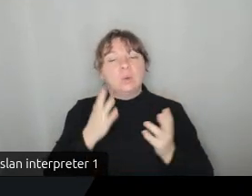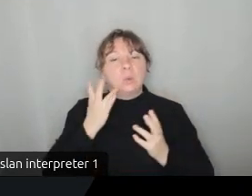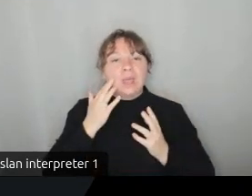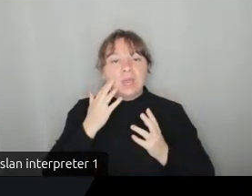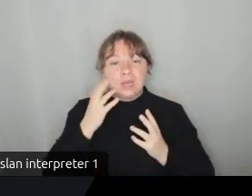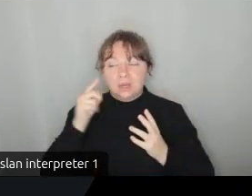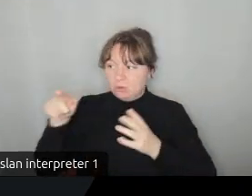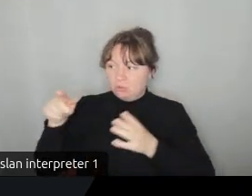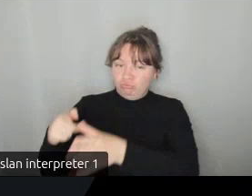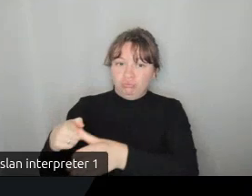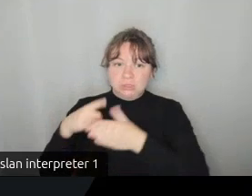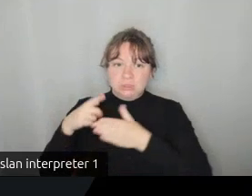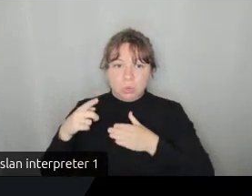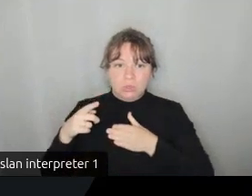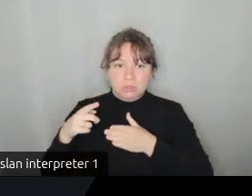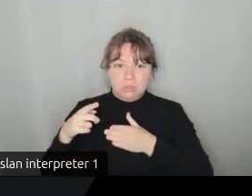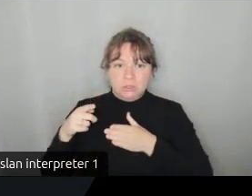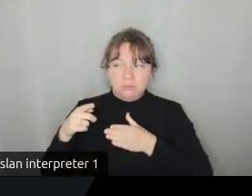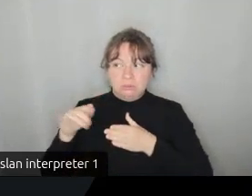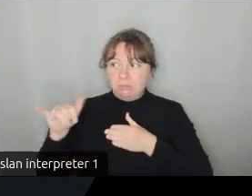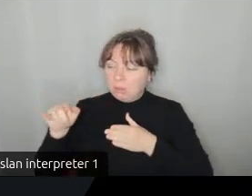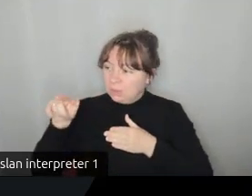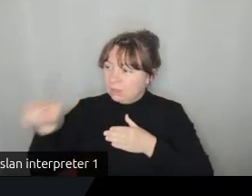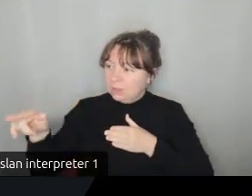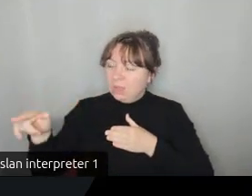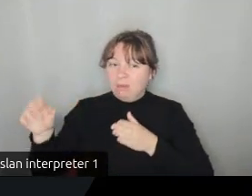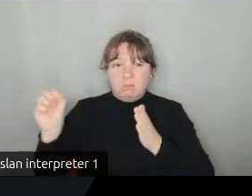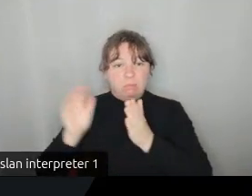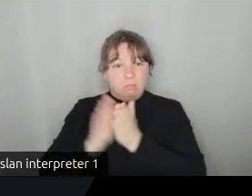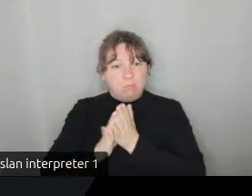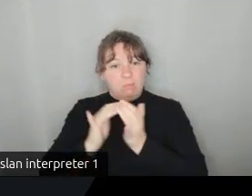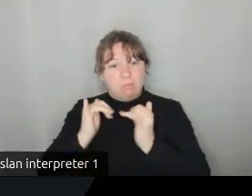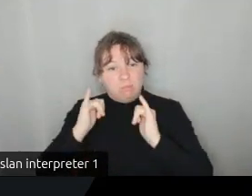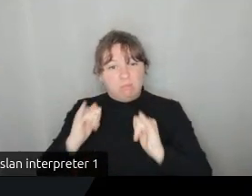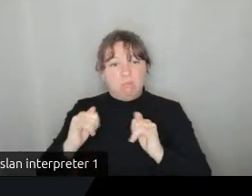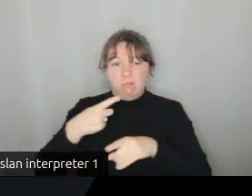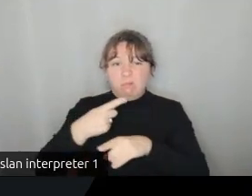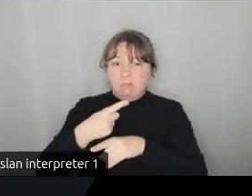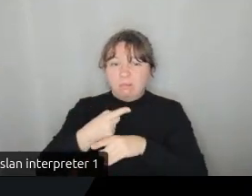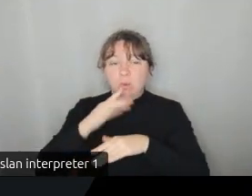for example, made some quite nasty statements on social media indirectly in relation to the